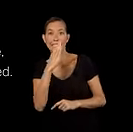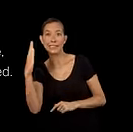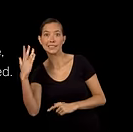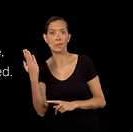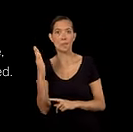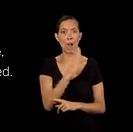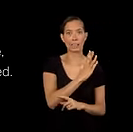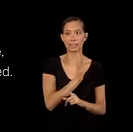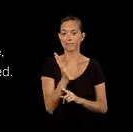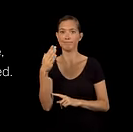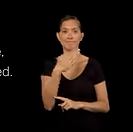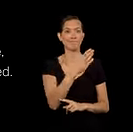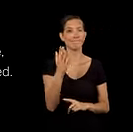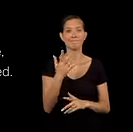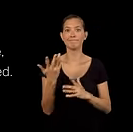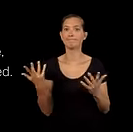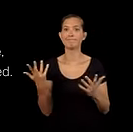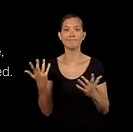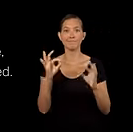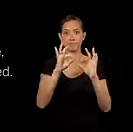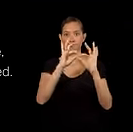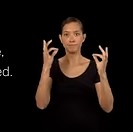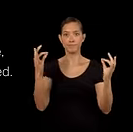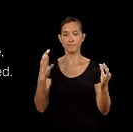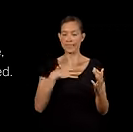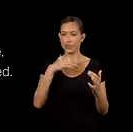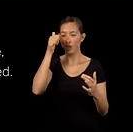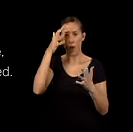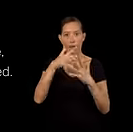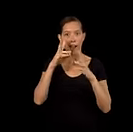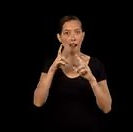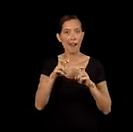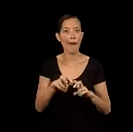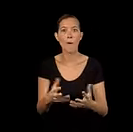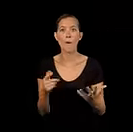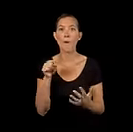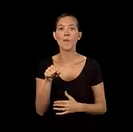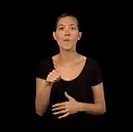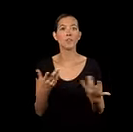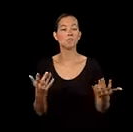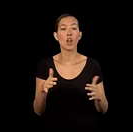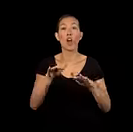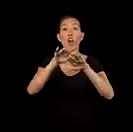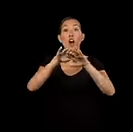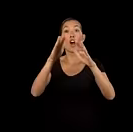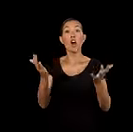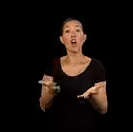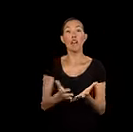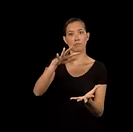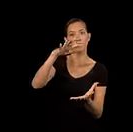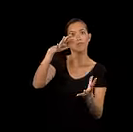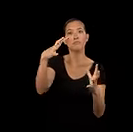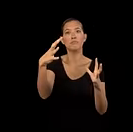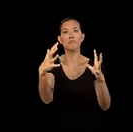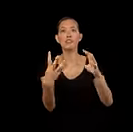But they did not know their longitude, how far east or west they had travelled. The theory of how to find longitude was understood.